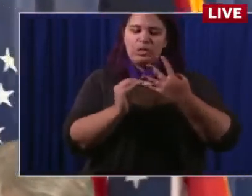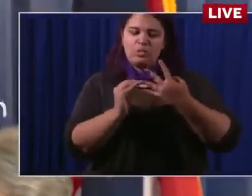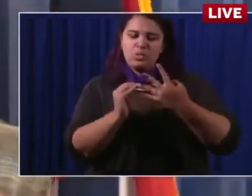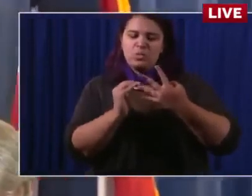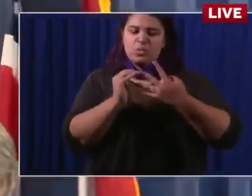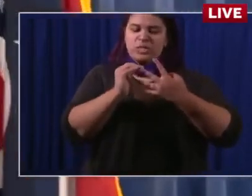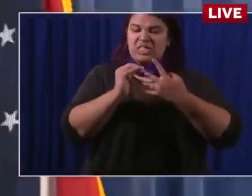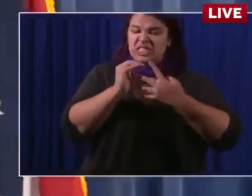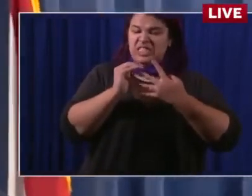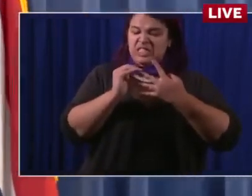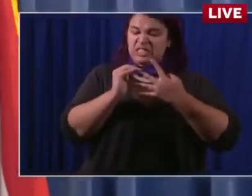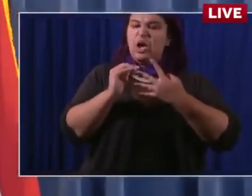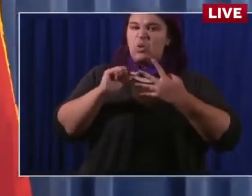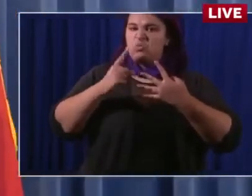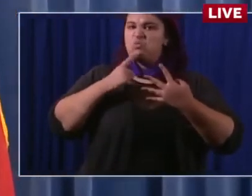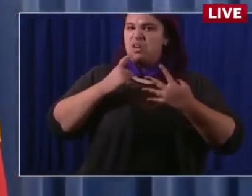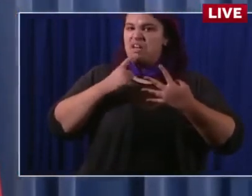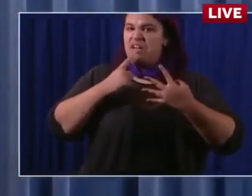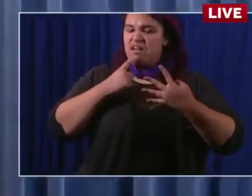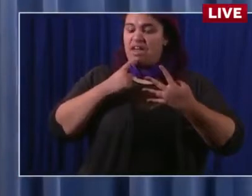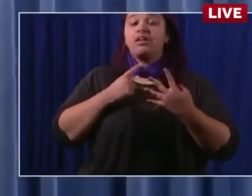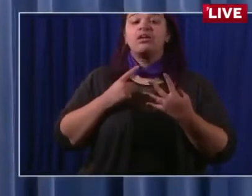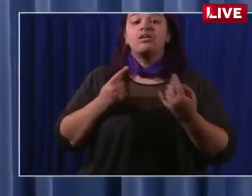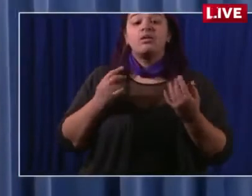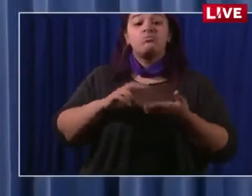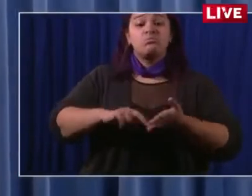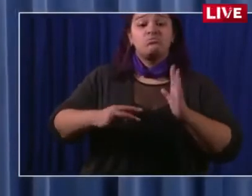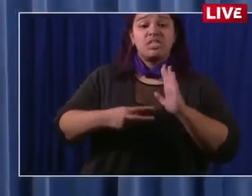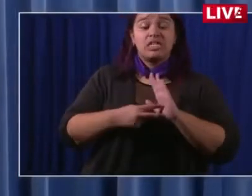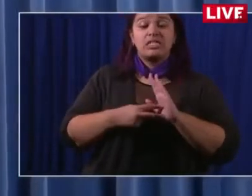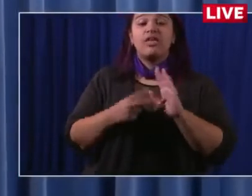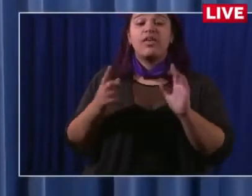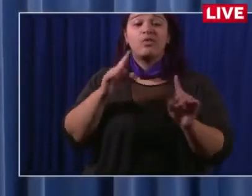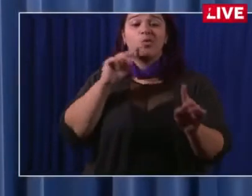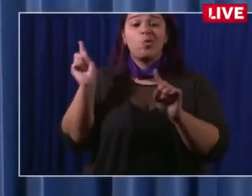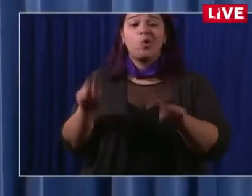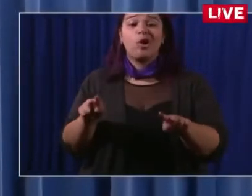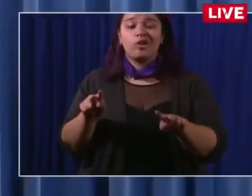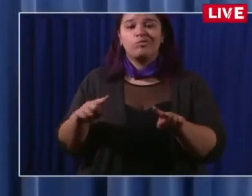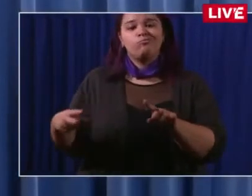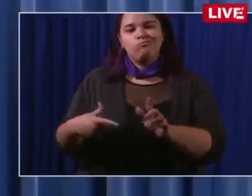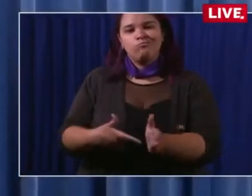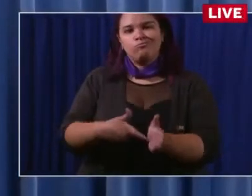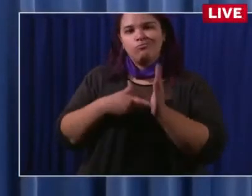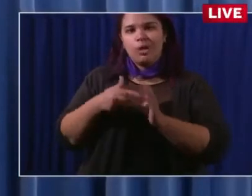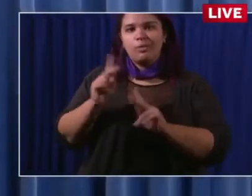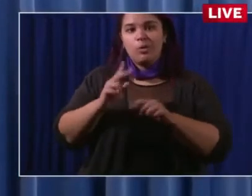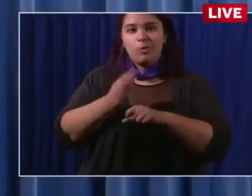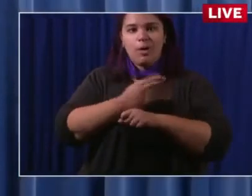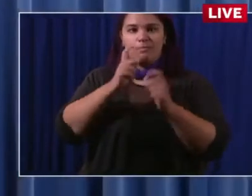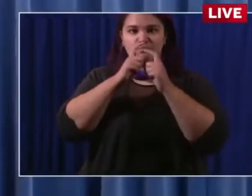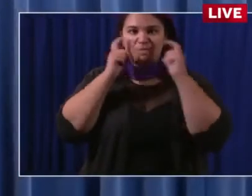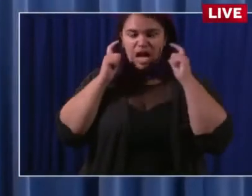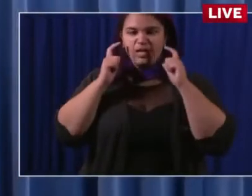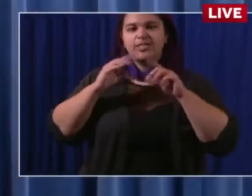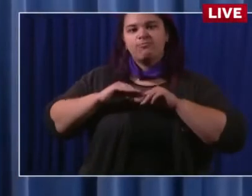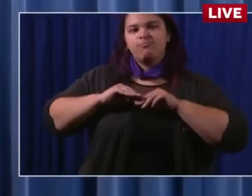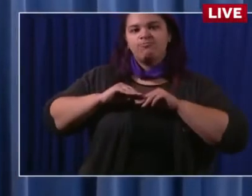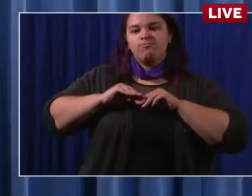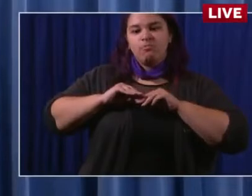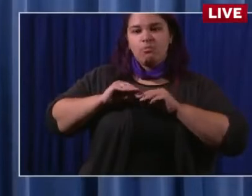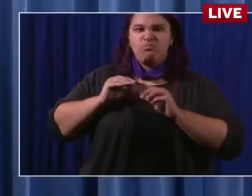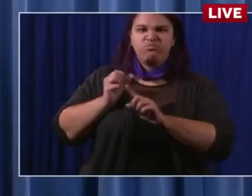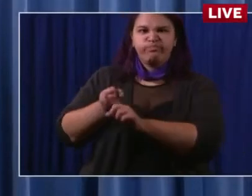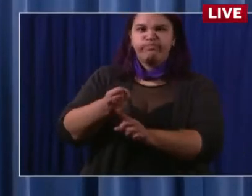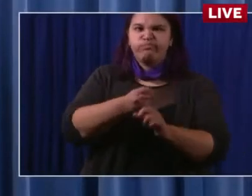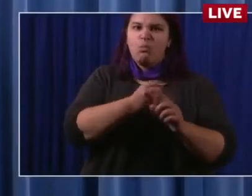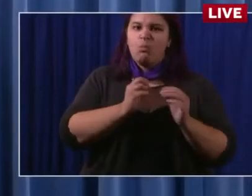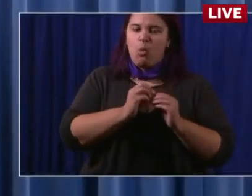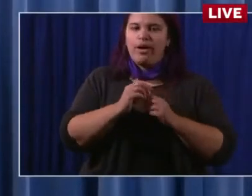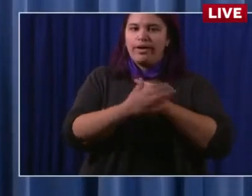OBVIOUSLY WITH THE DESIGNATIONS OF THESE NEW RED COUNTIES, WE HAVE MASK ORDERS EXPANDING FARTHER STILL.